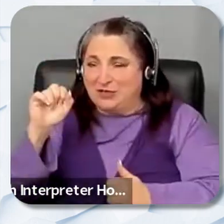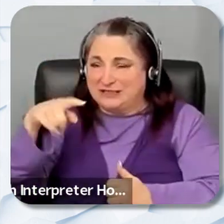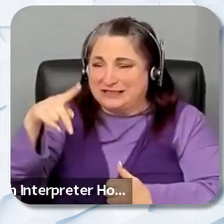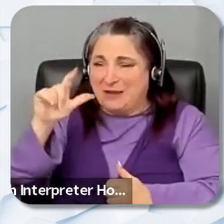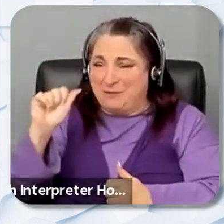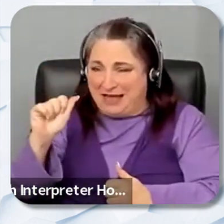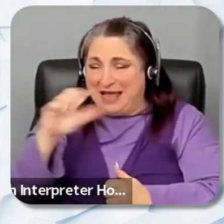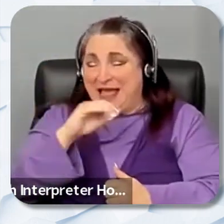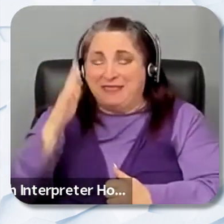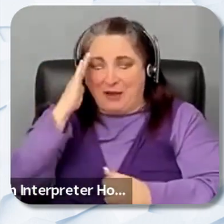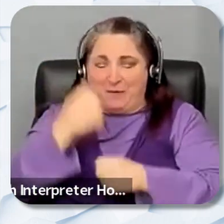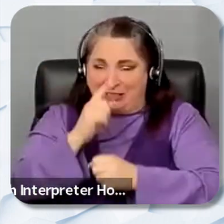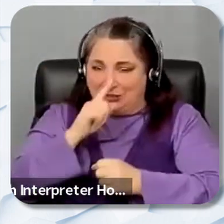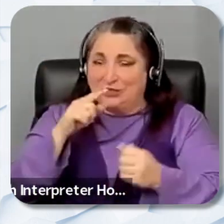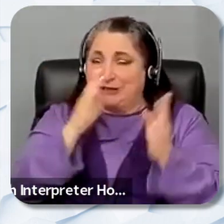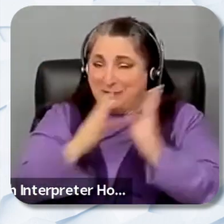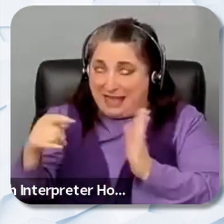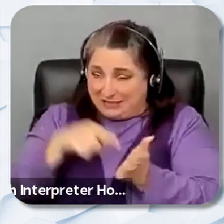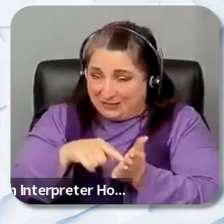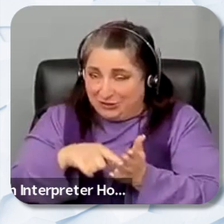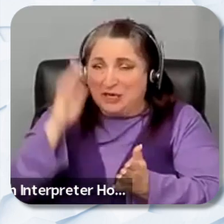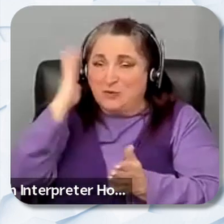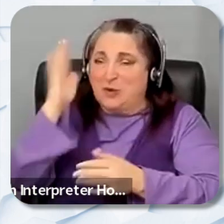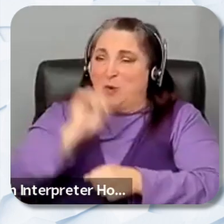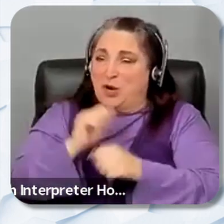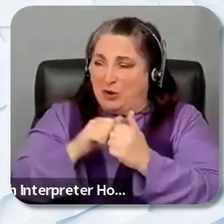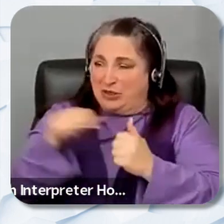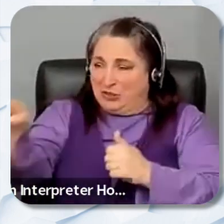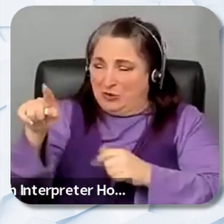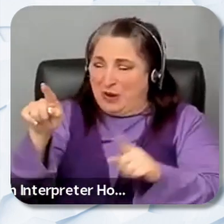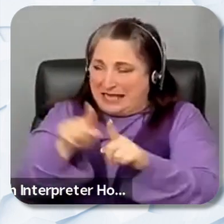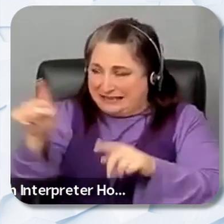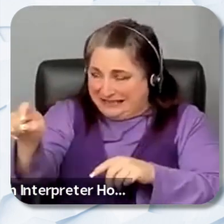that the plan is due, and we will work with you as needed. And you will need to keep your